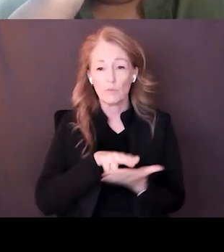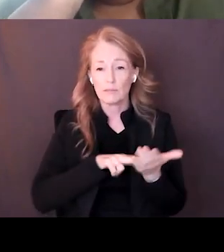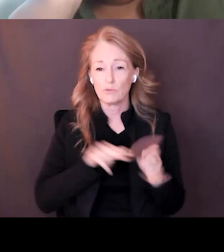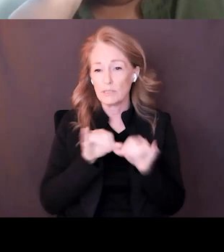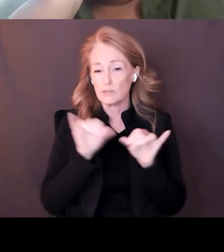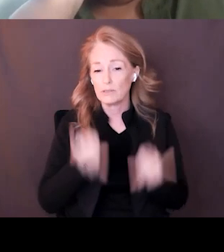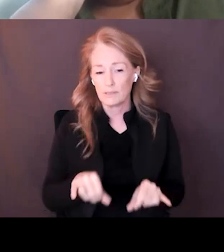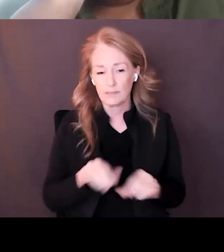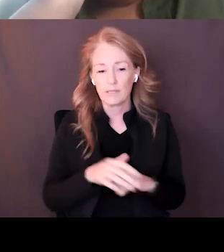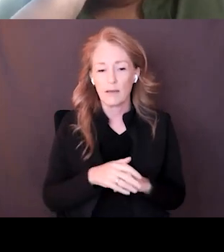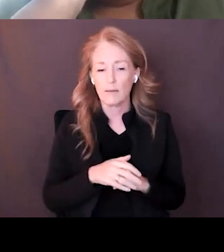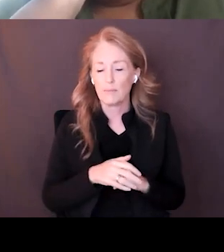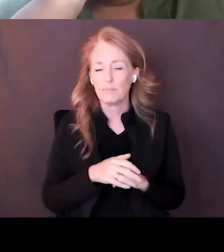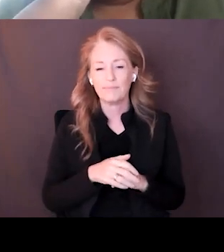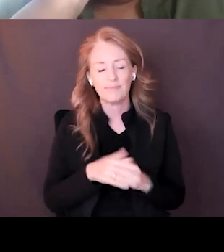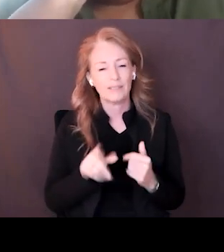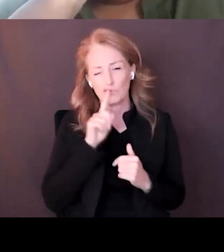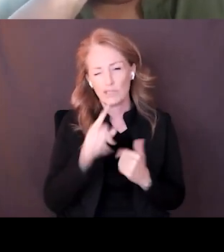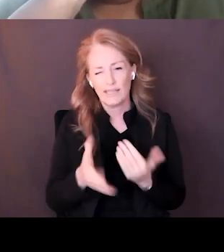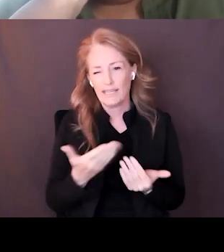IT IS VERY EASY, I PROMISE YOU.